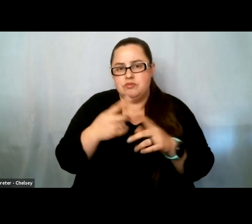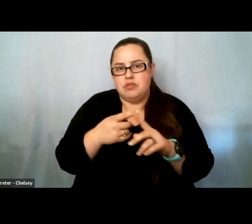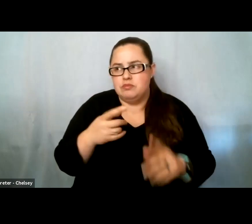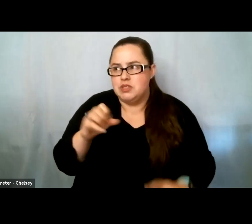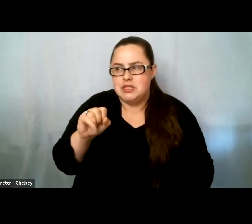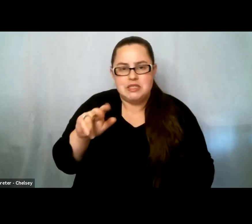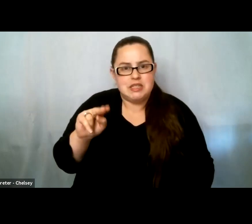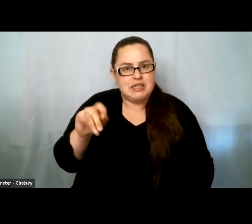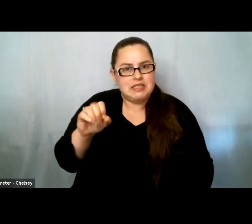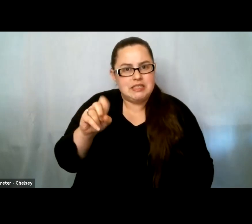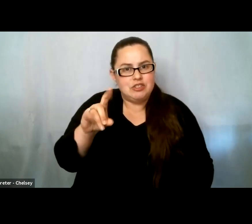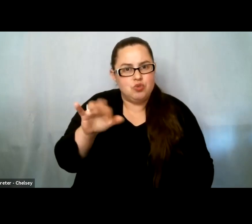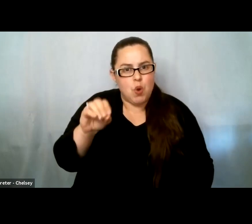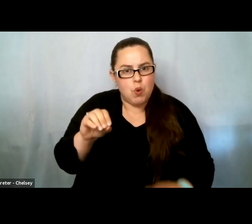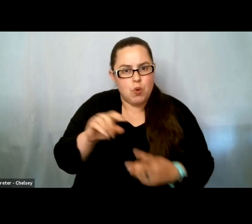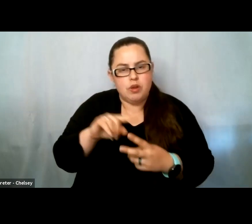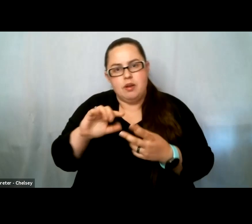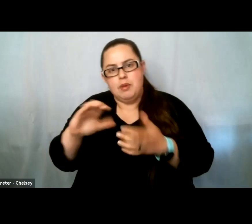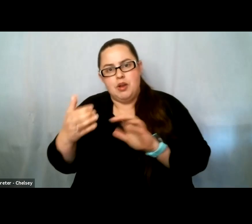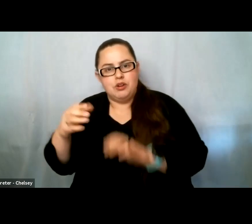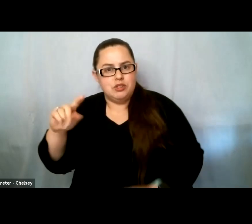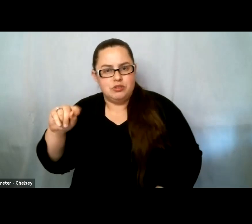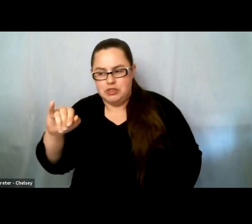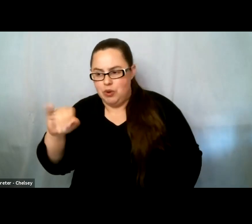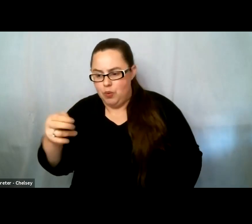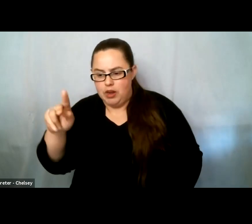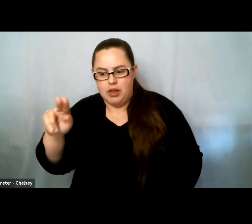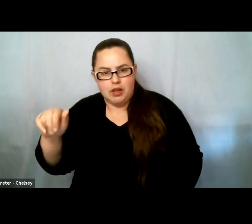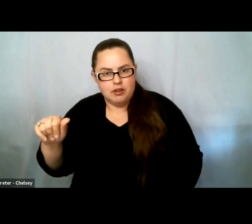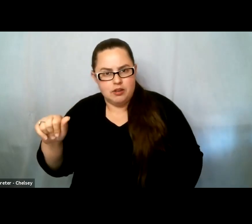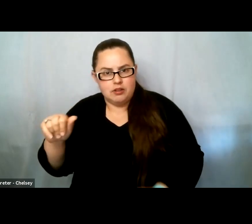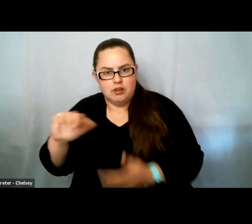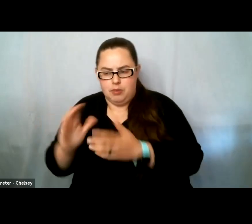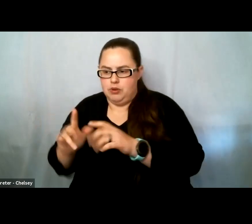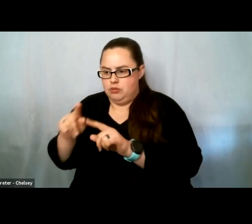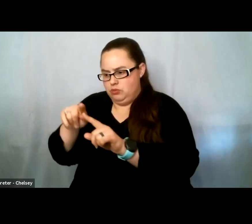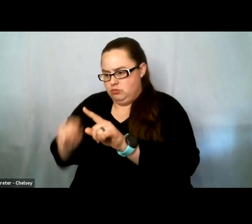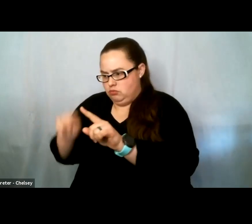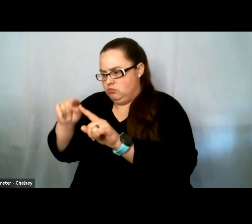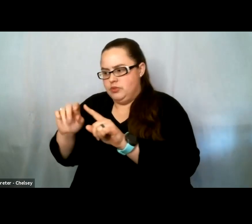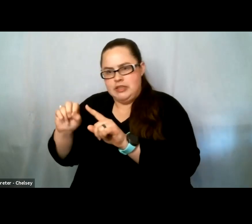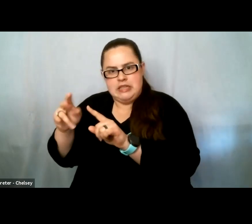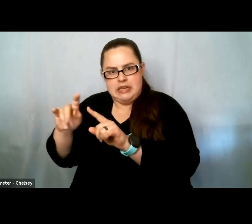in Tijuana are from the people in San Ysidro in general, right yet I could freely move to